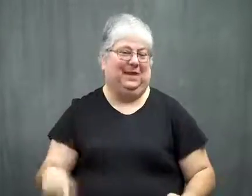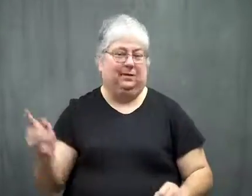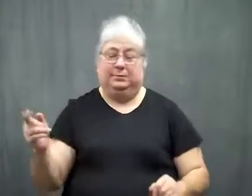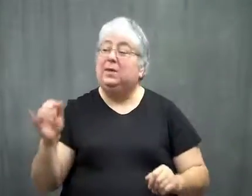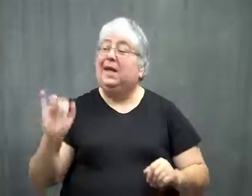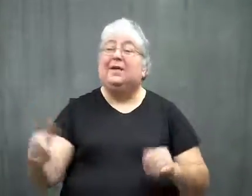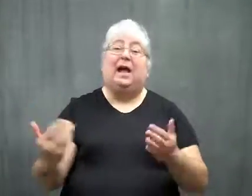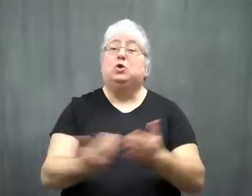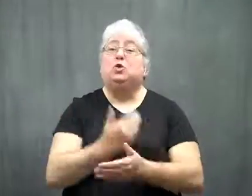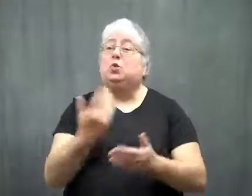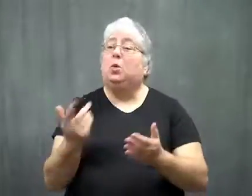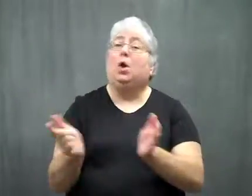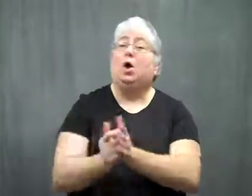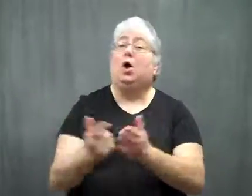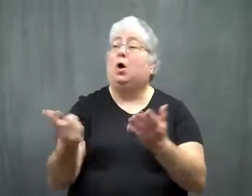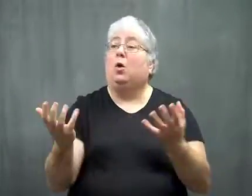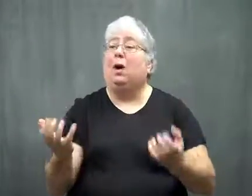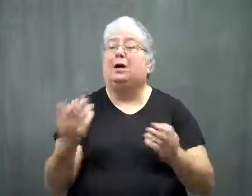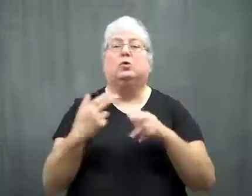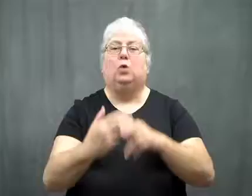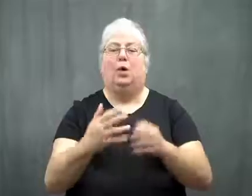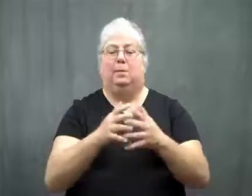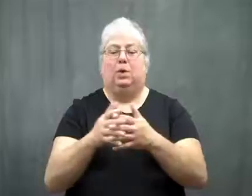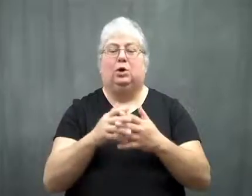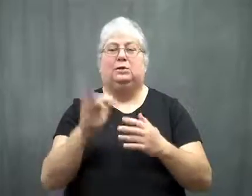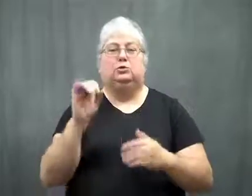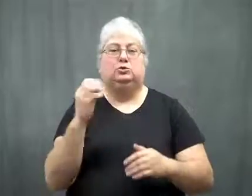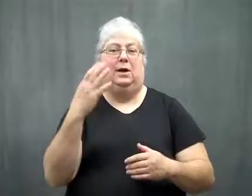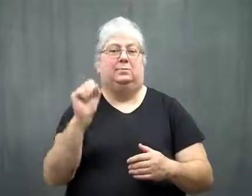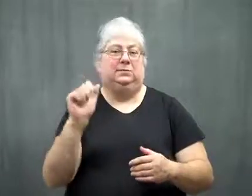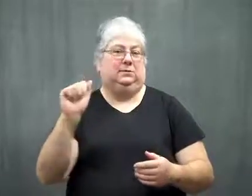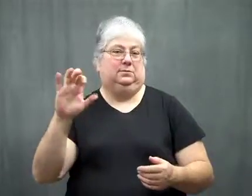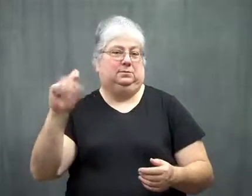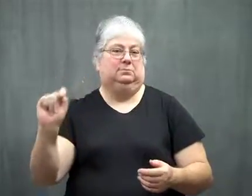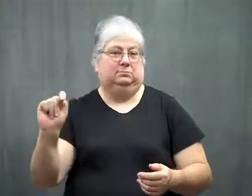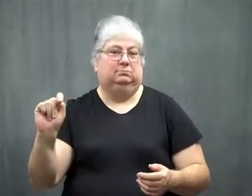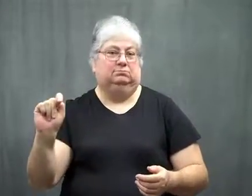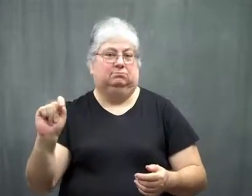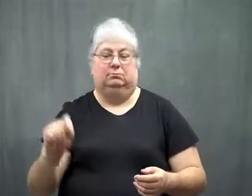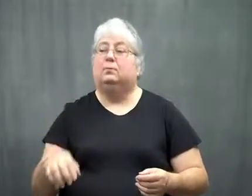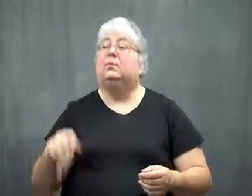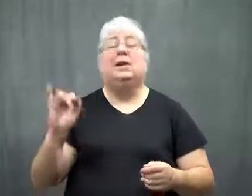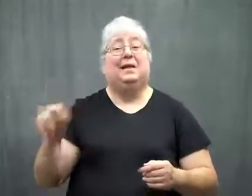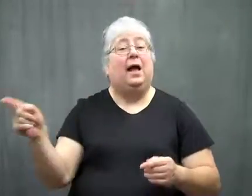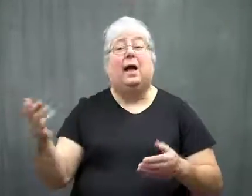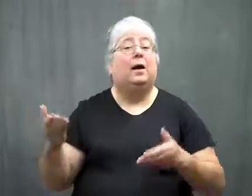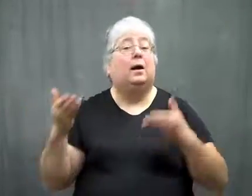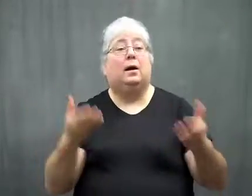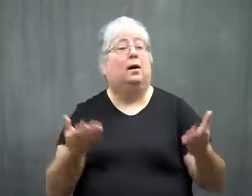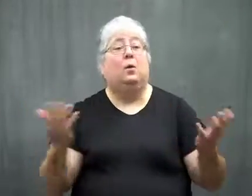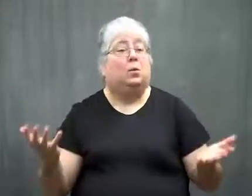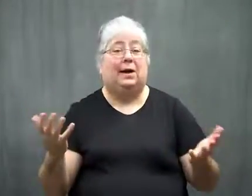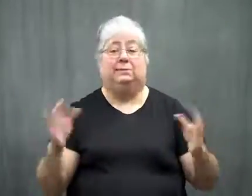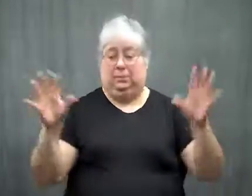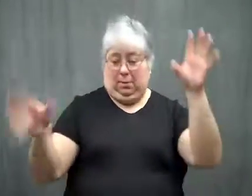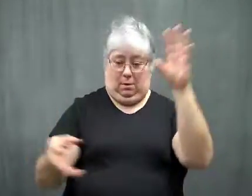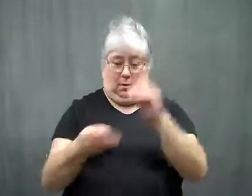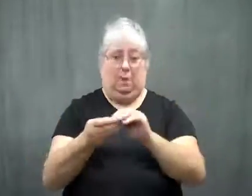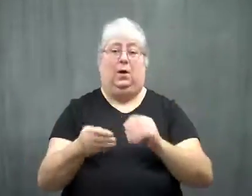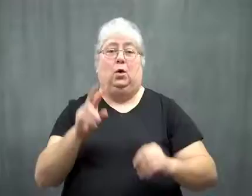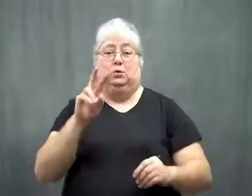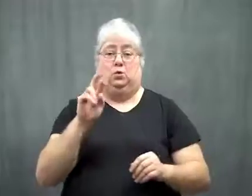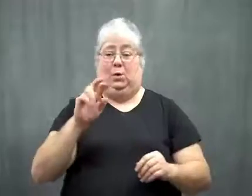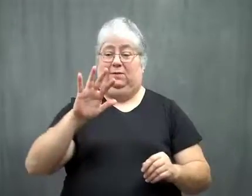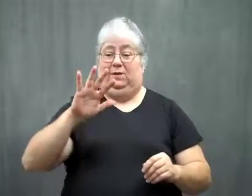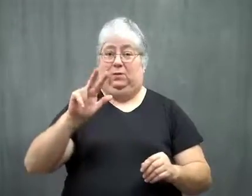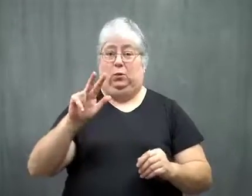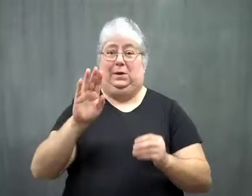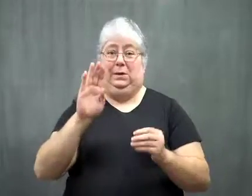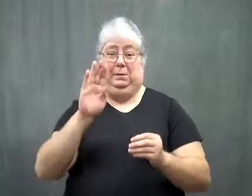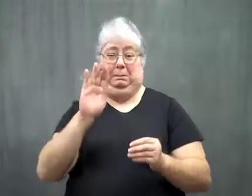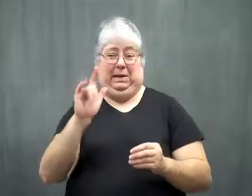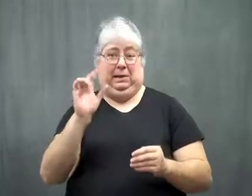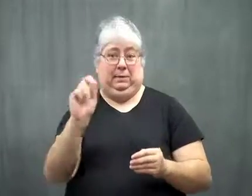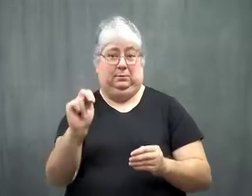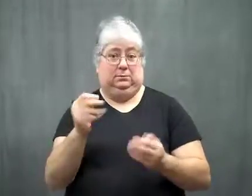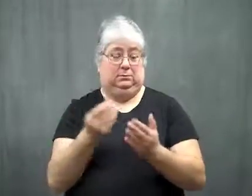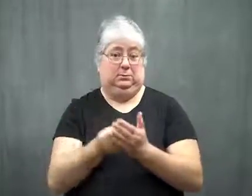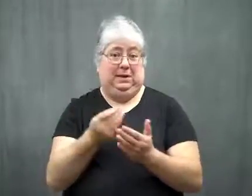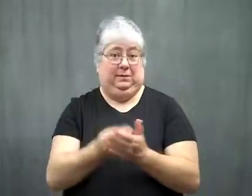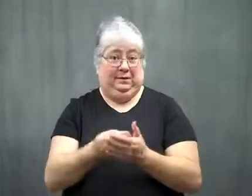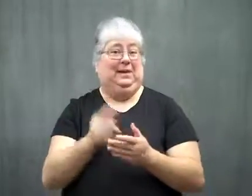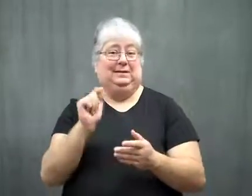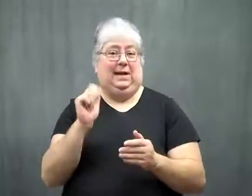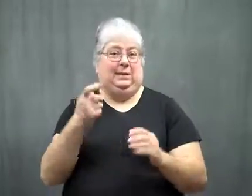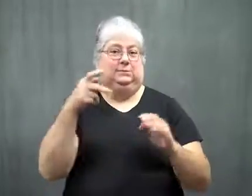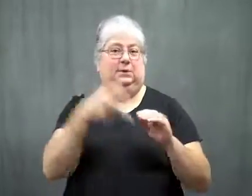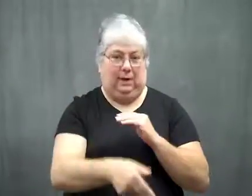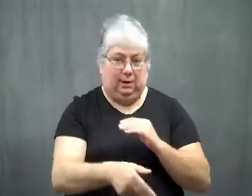The proposed law is called the American Jobs Act.